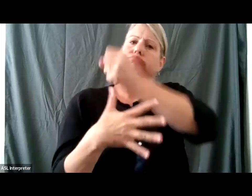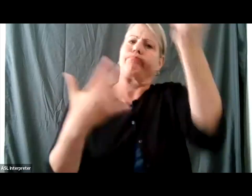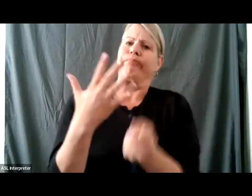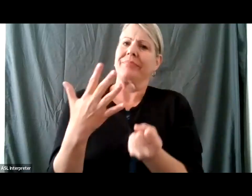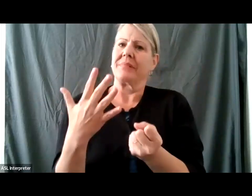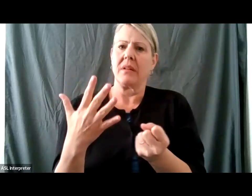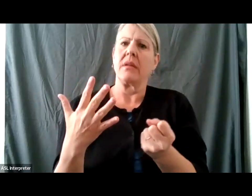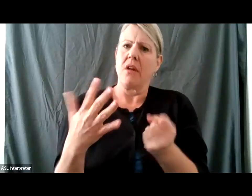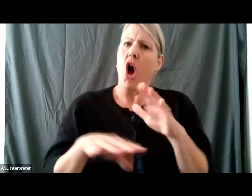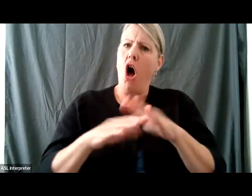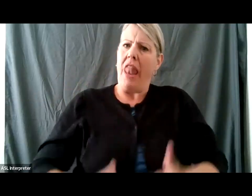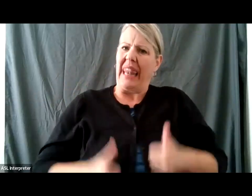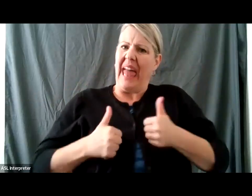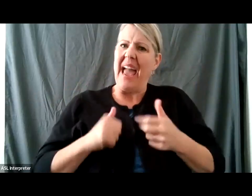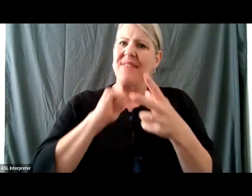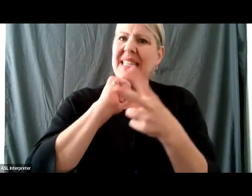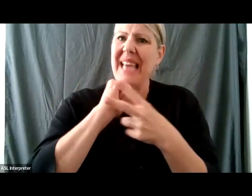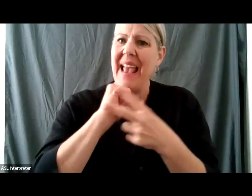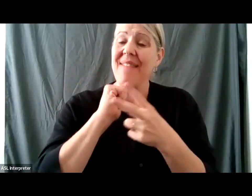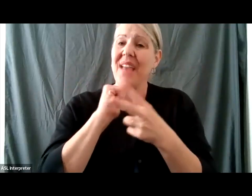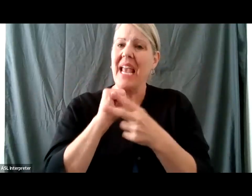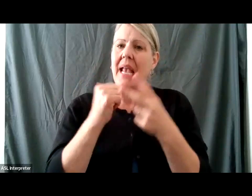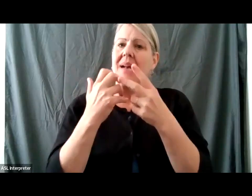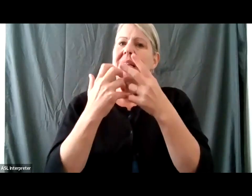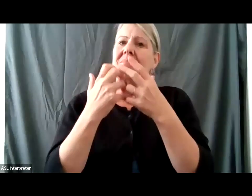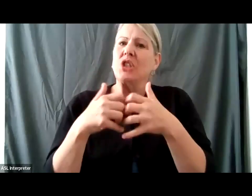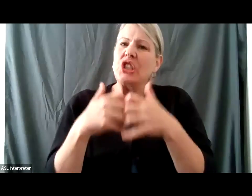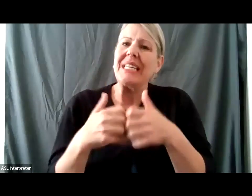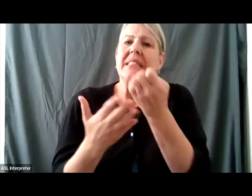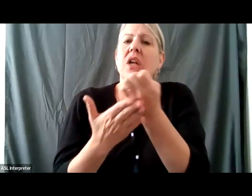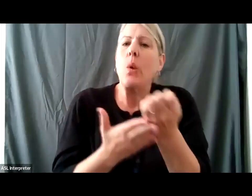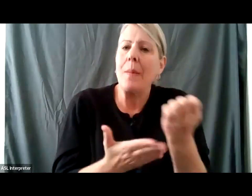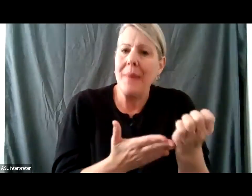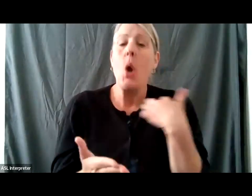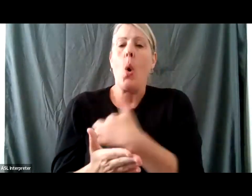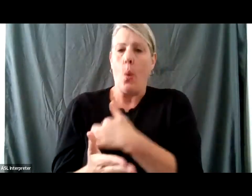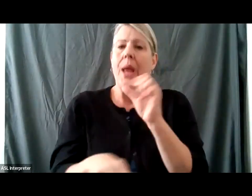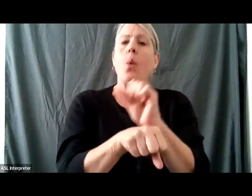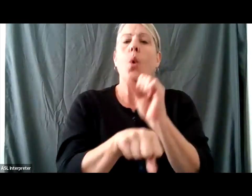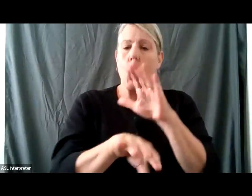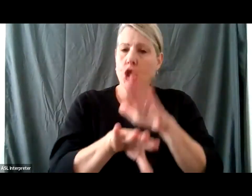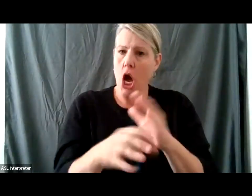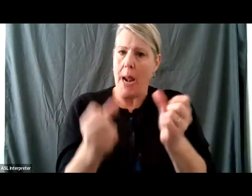We worked on a number of complaints that we had received on that specific issue during COVID.